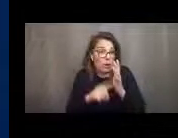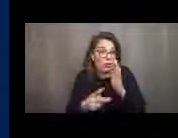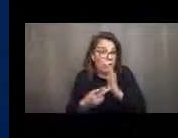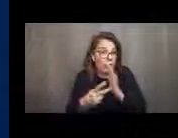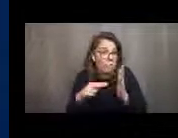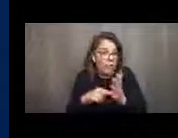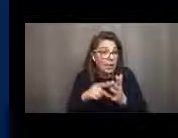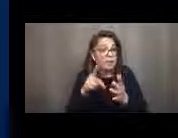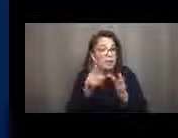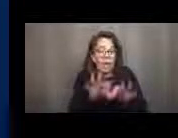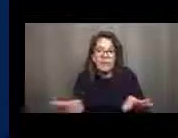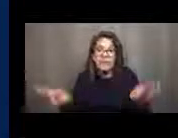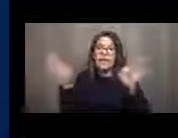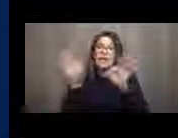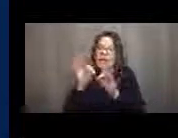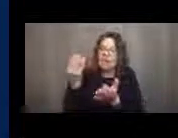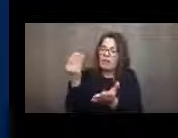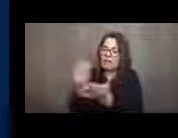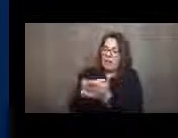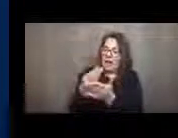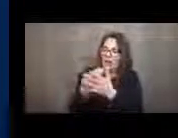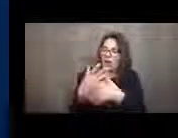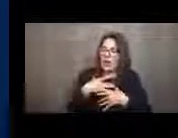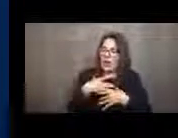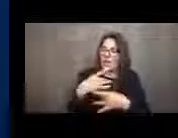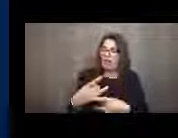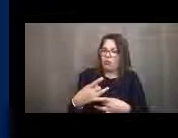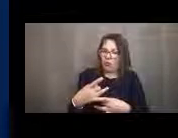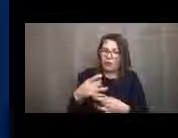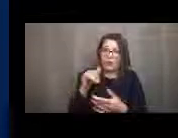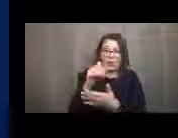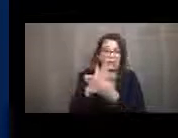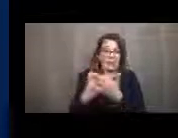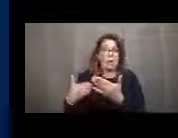a Significant Financial Interest that somebody has could directly